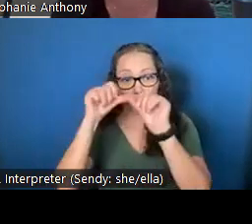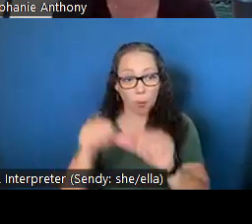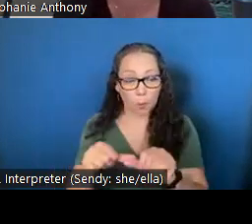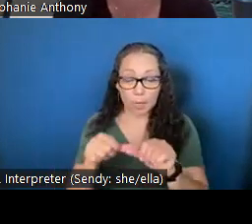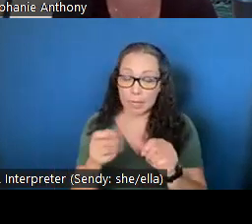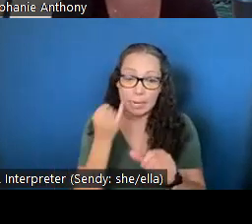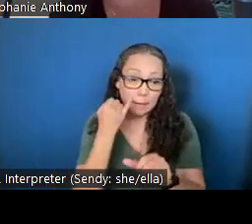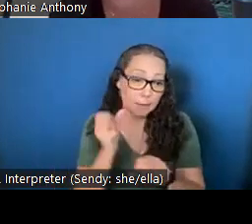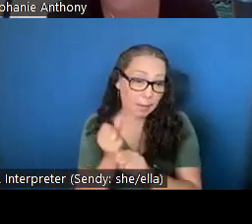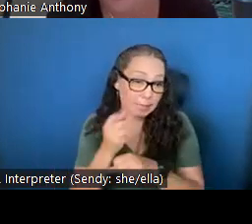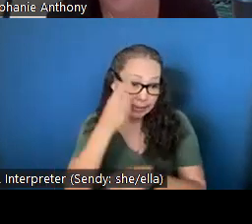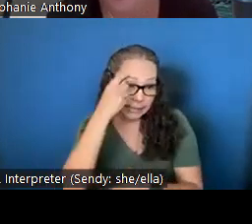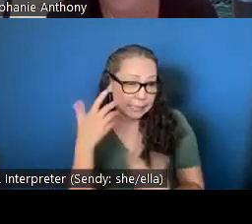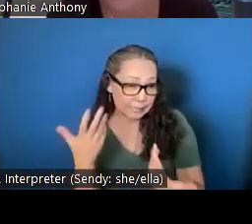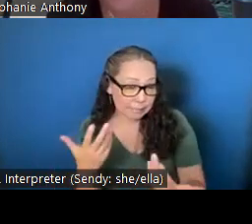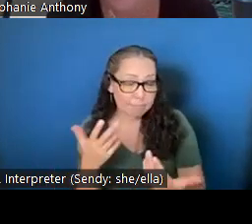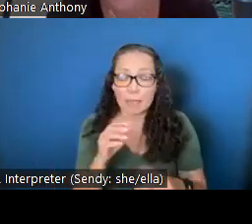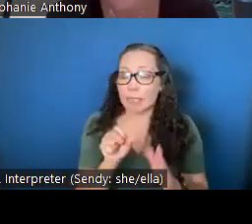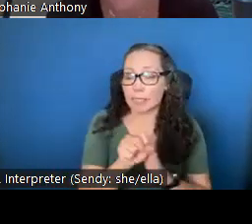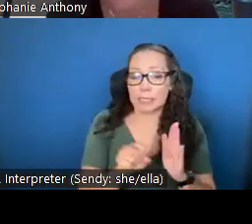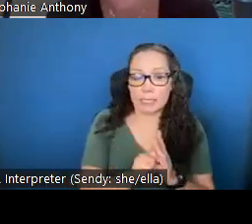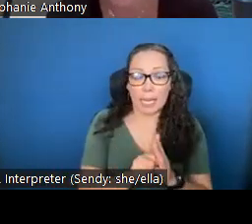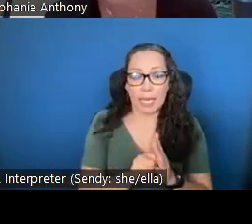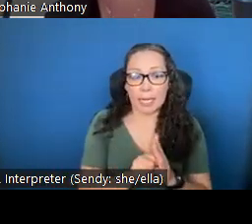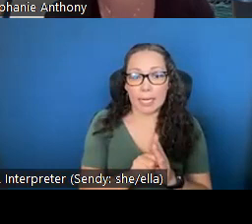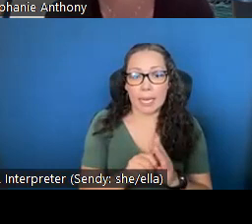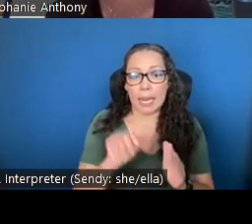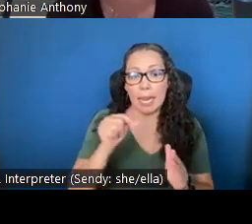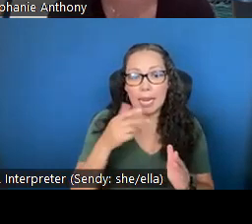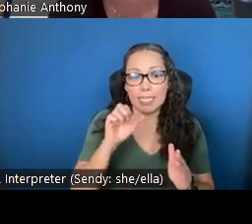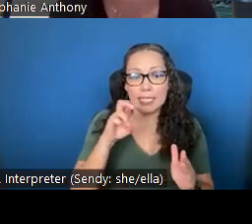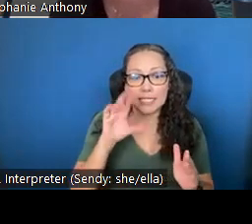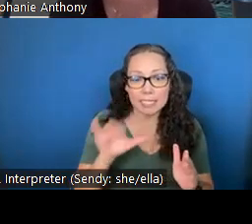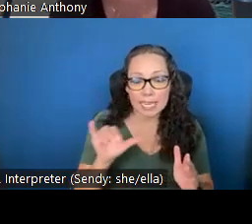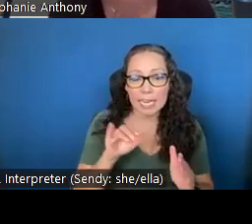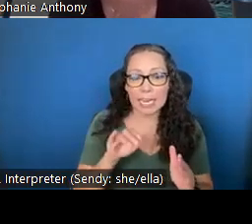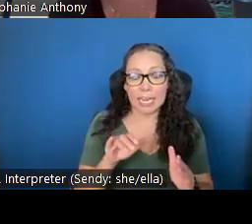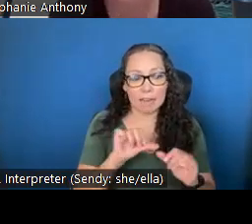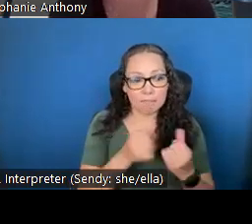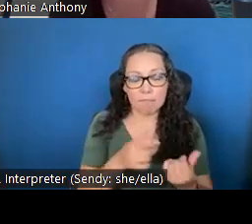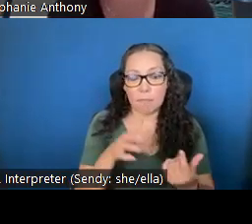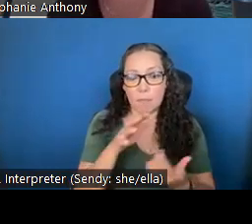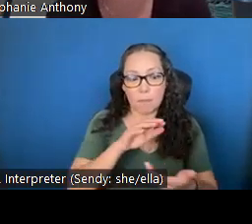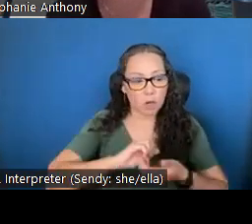series of the state agency partners um to Foster cross agency um champions for the